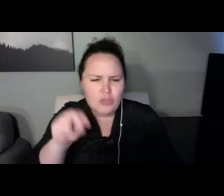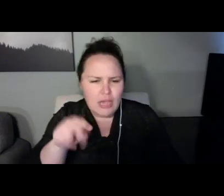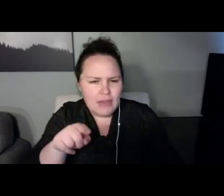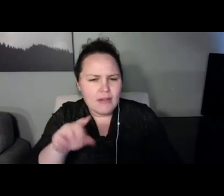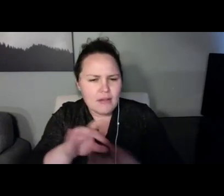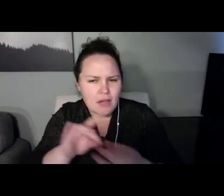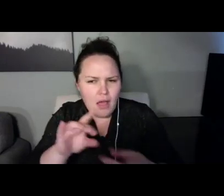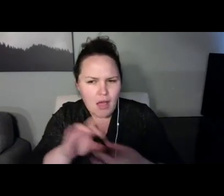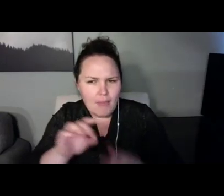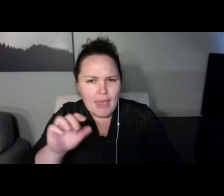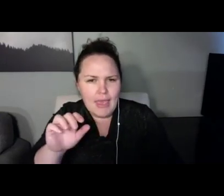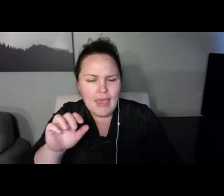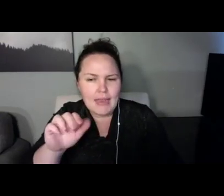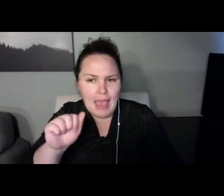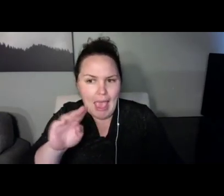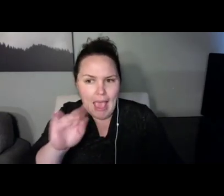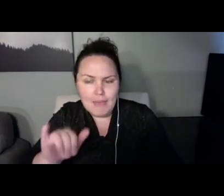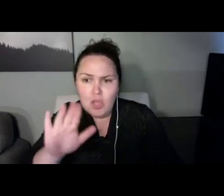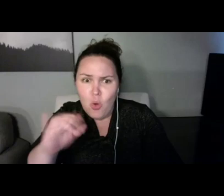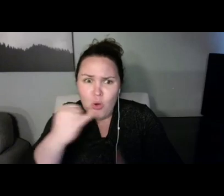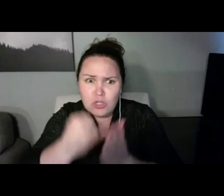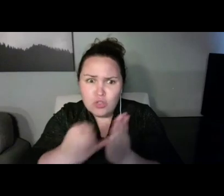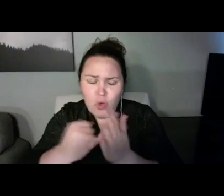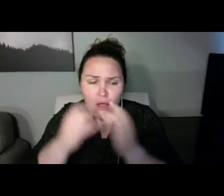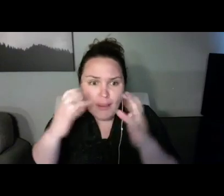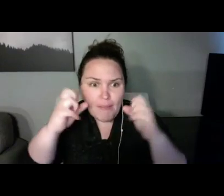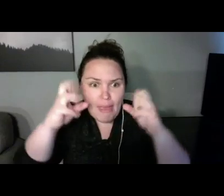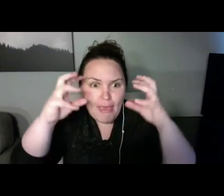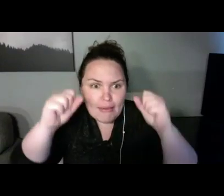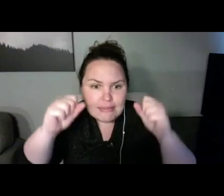drawing was awesome. And Hannah said the same thing.